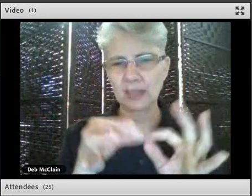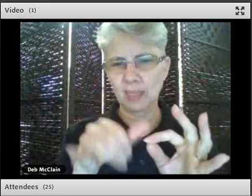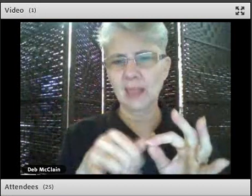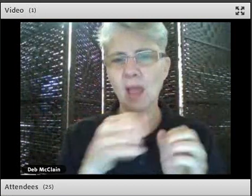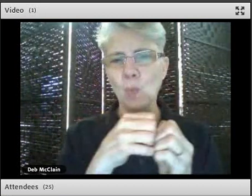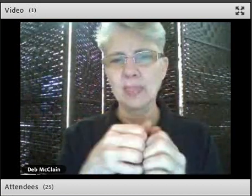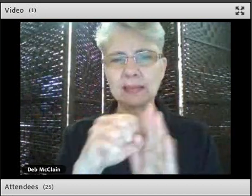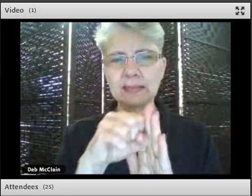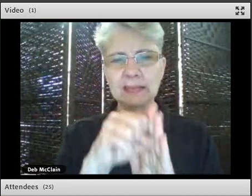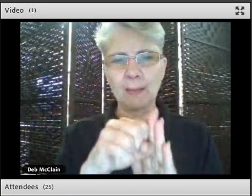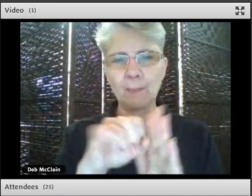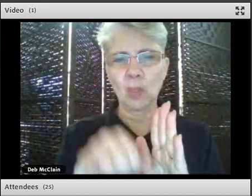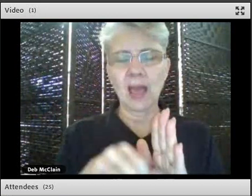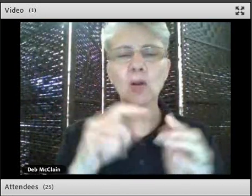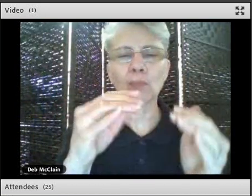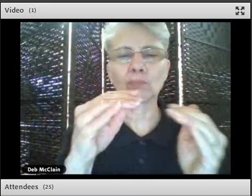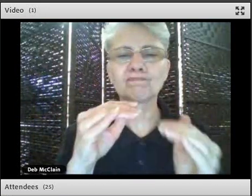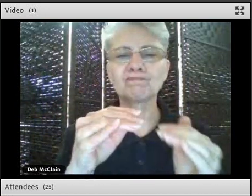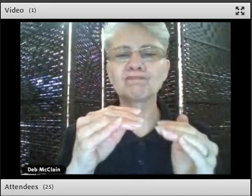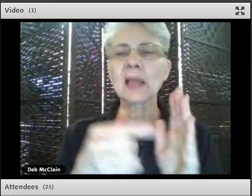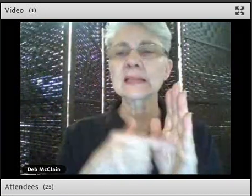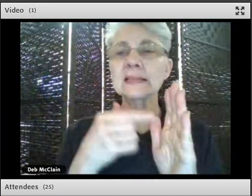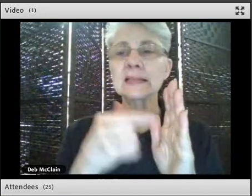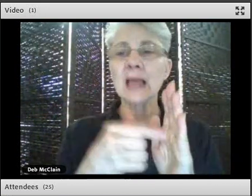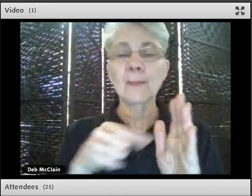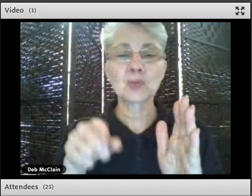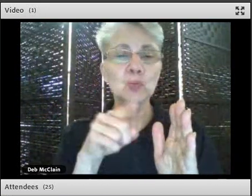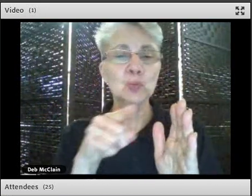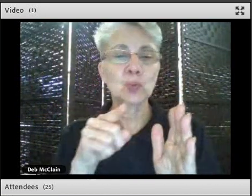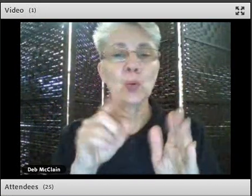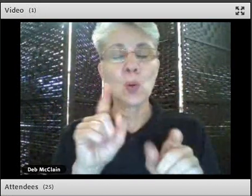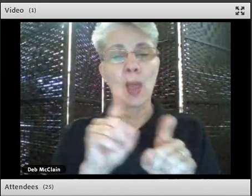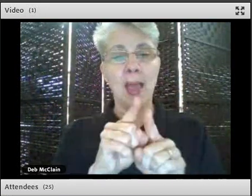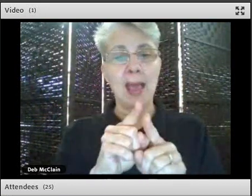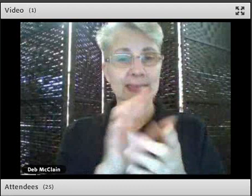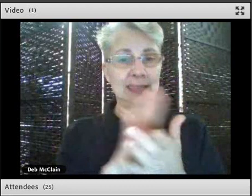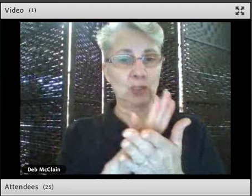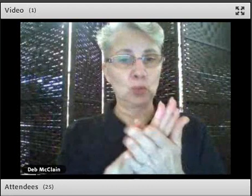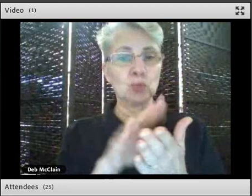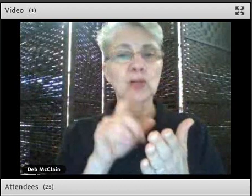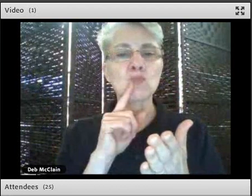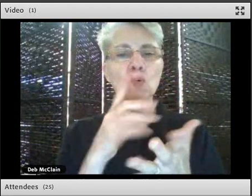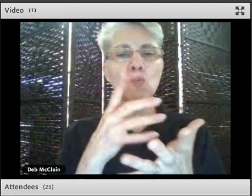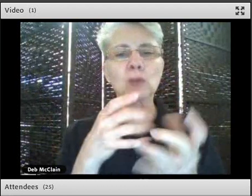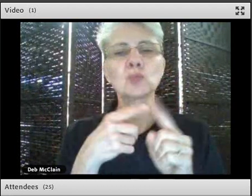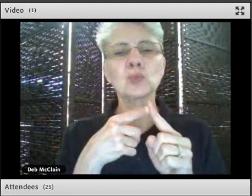will want to make decisions, local decisions, and document those decisions.